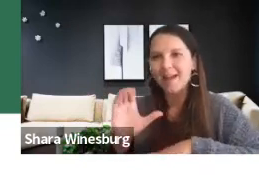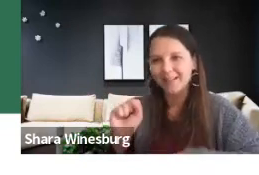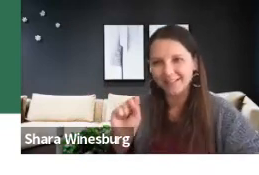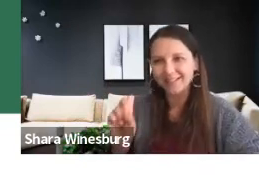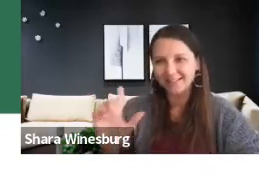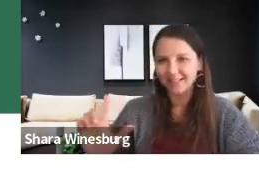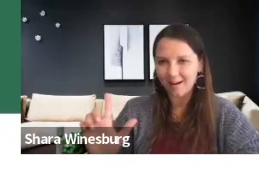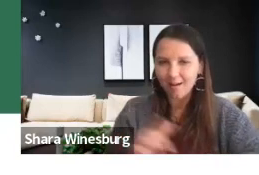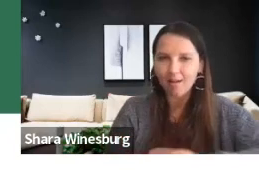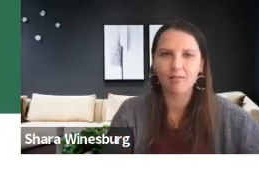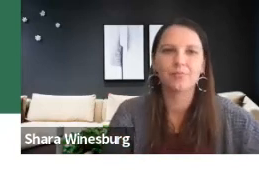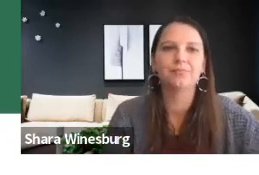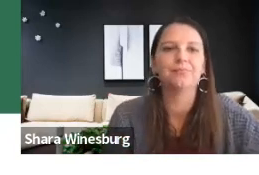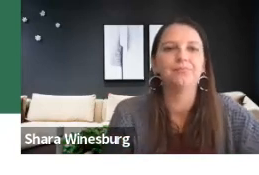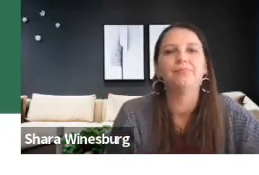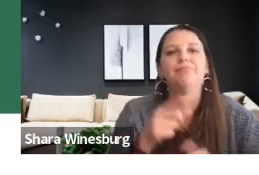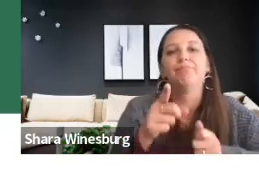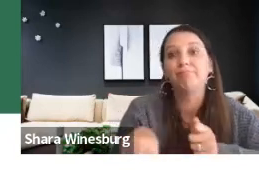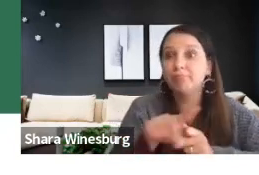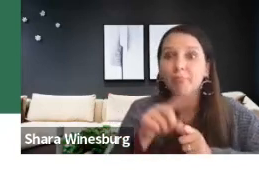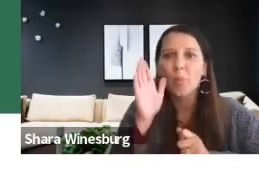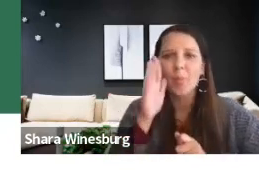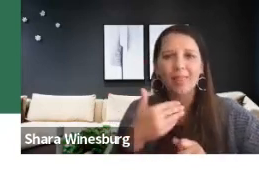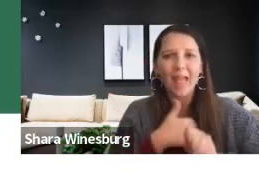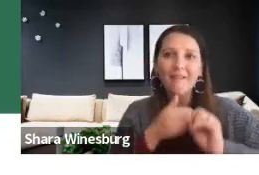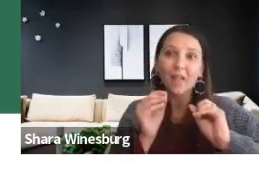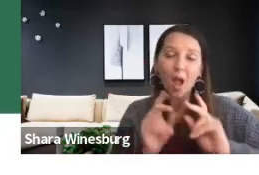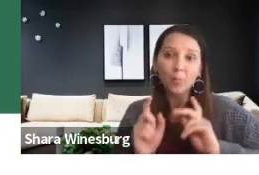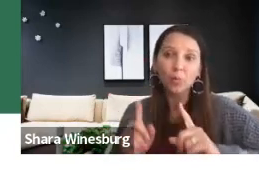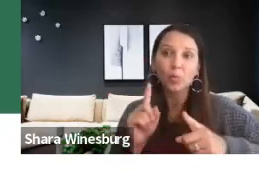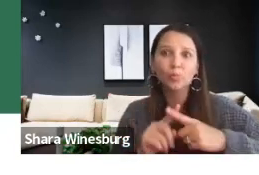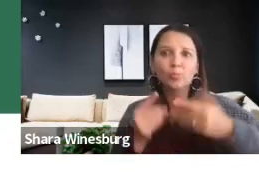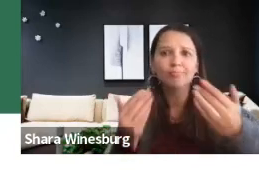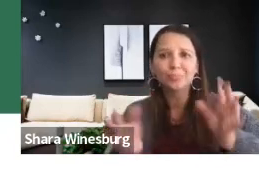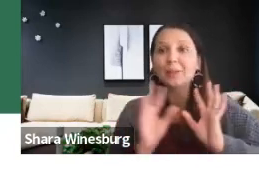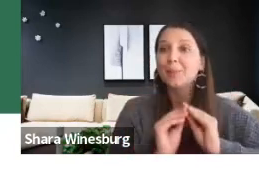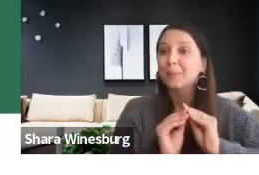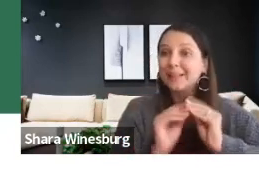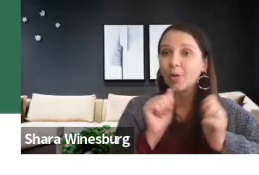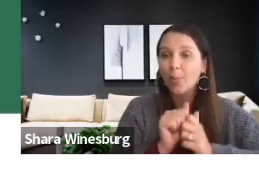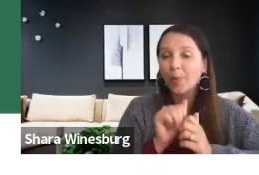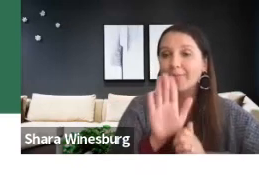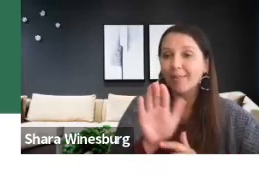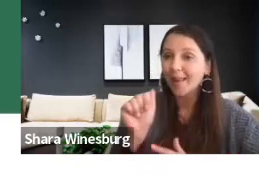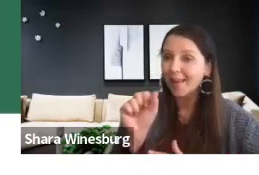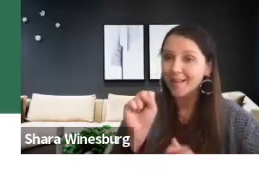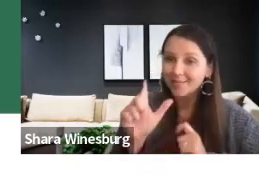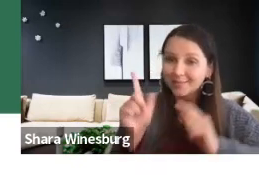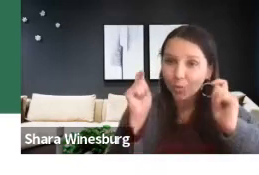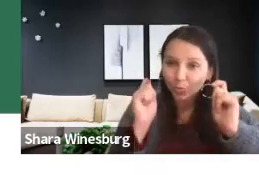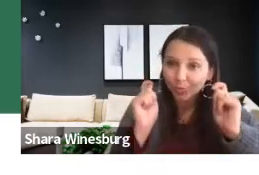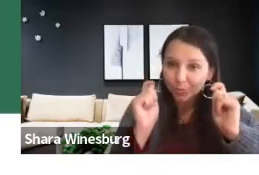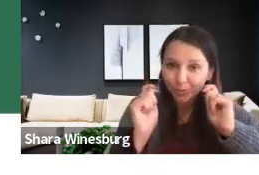Each of you will have an opportunity to meet